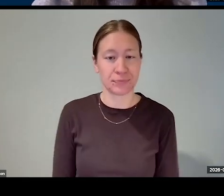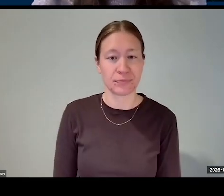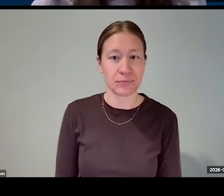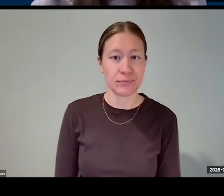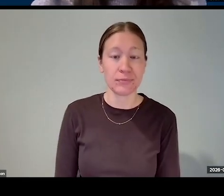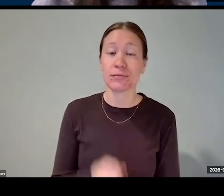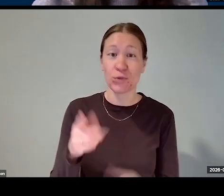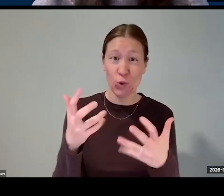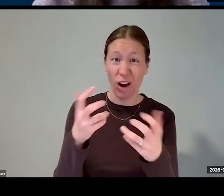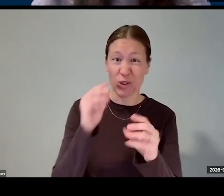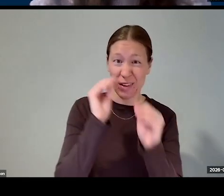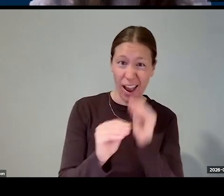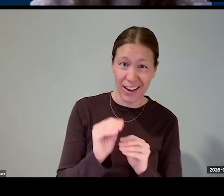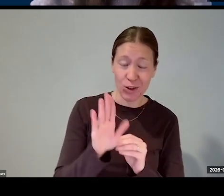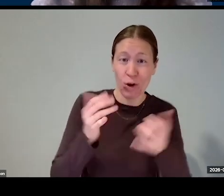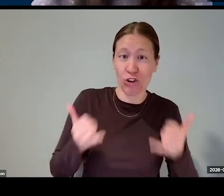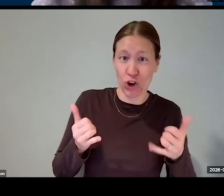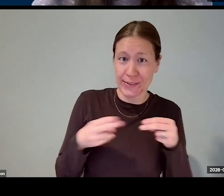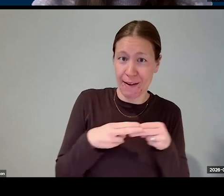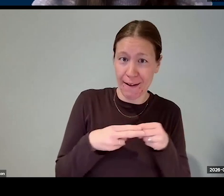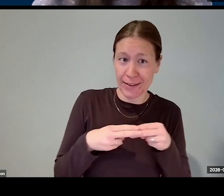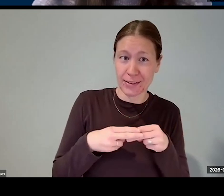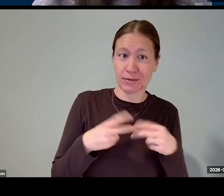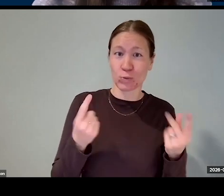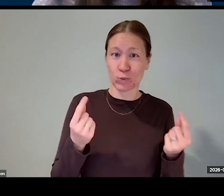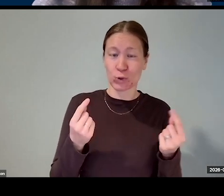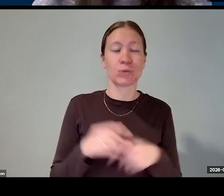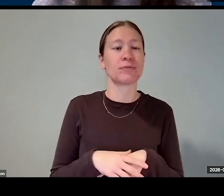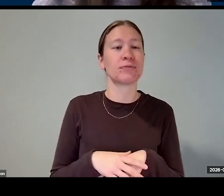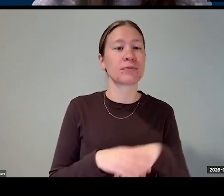of your current slide deck, you wanna go to the slide ribbon